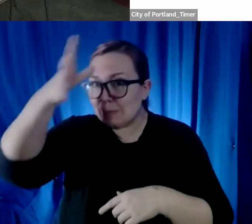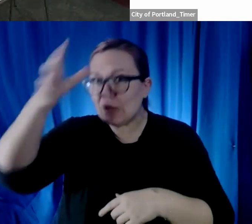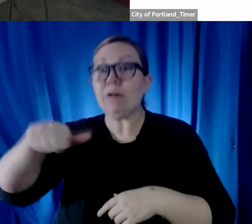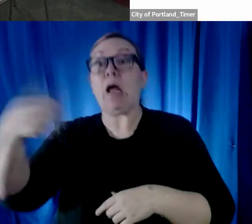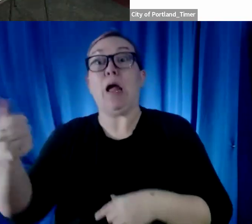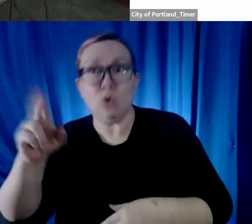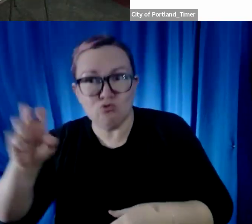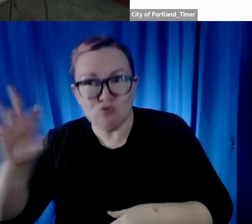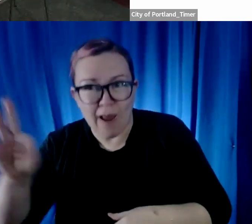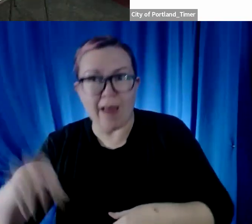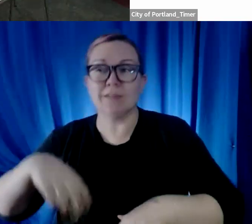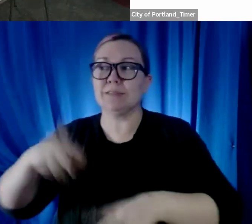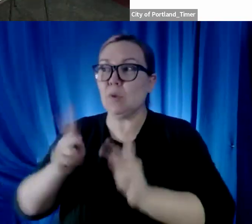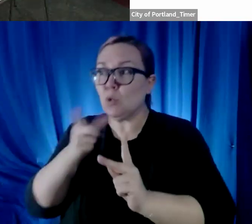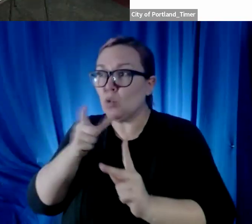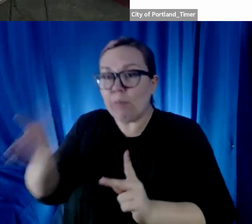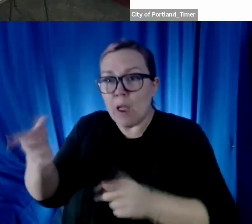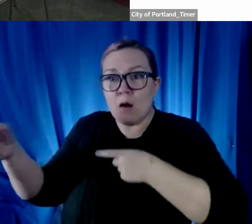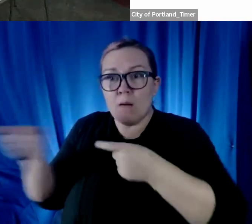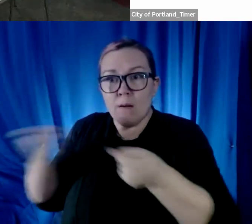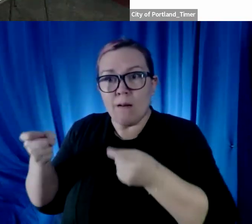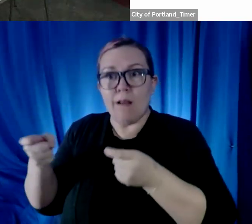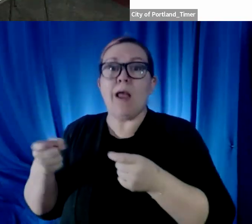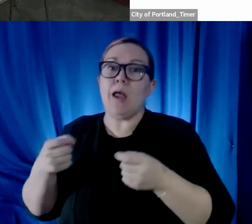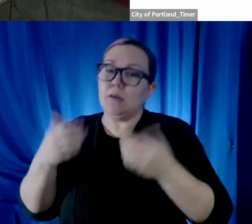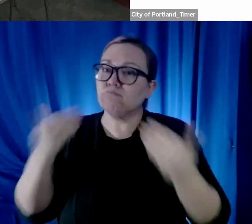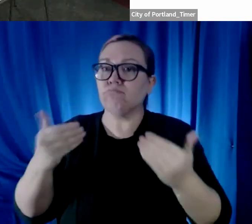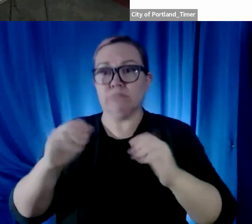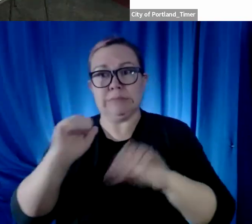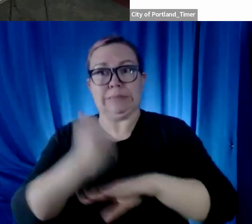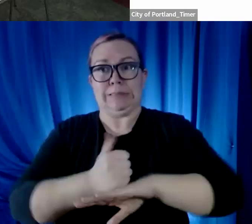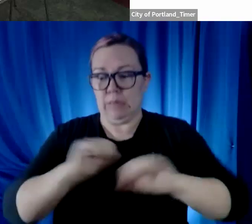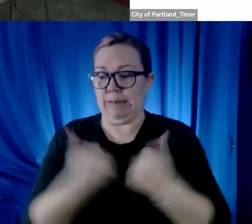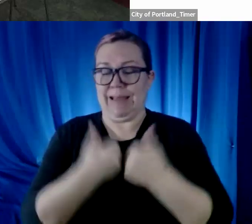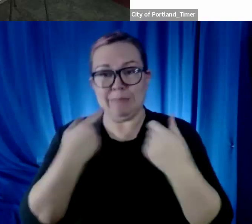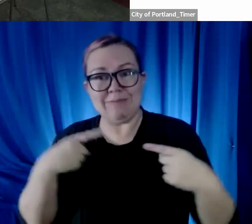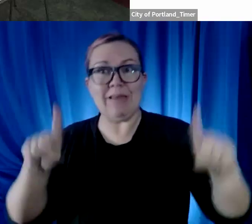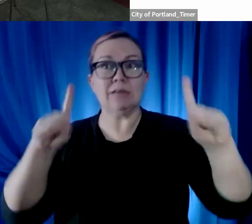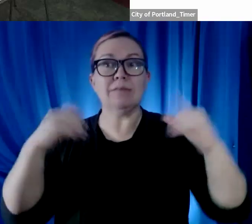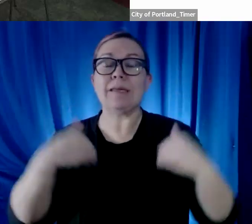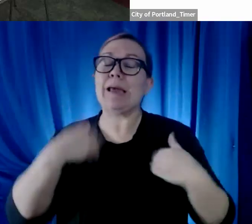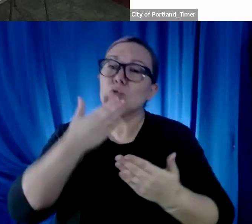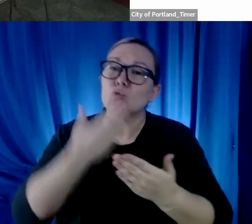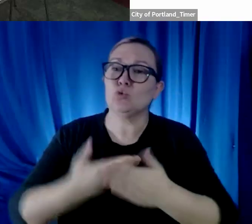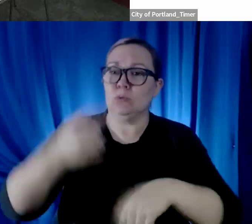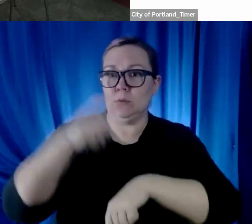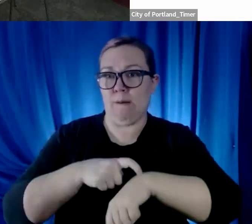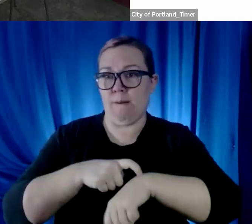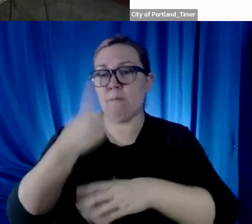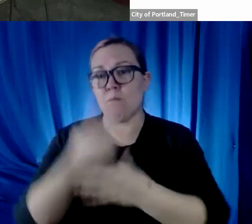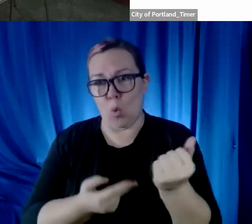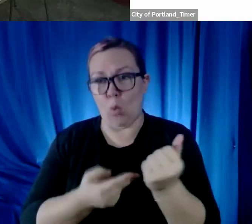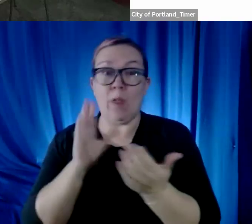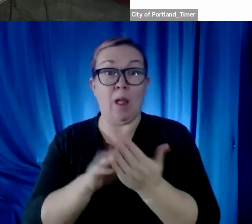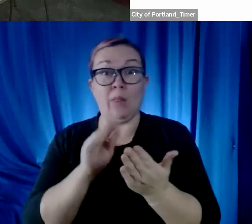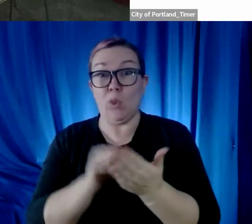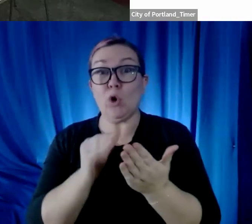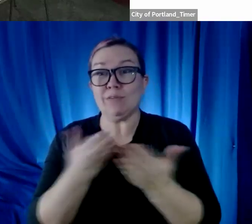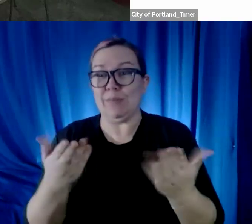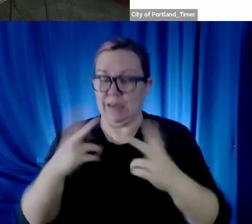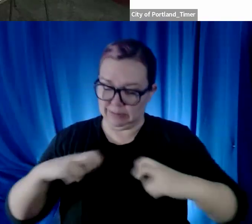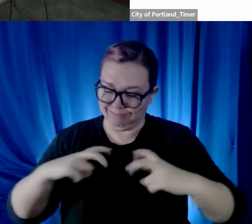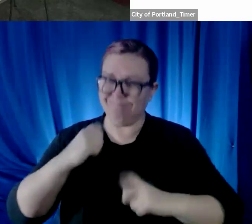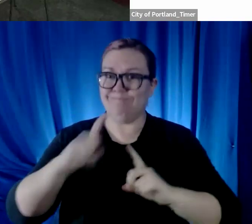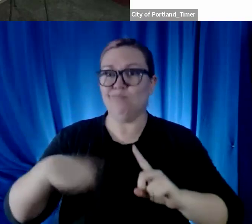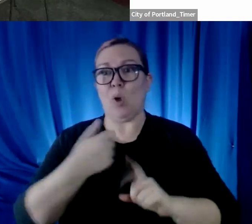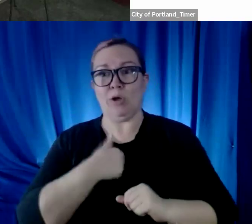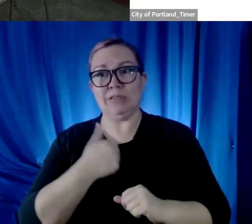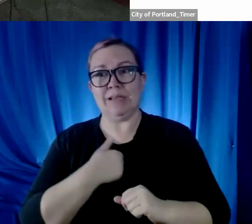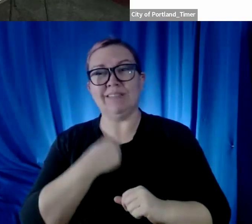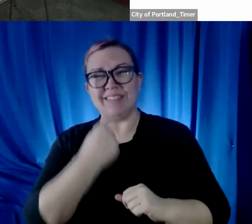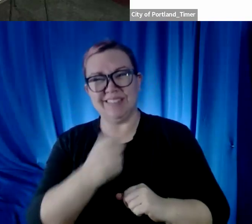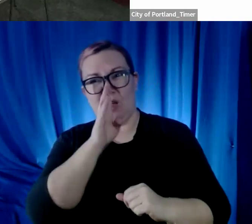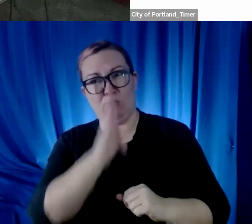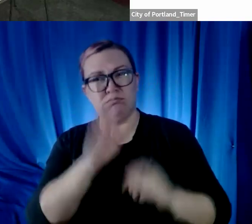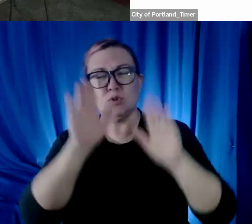People who are there and put on the games effectively and have a good time and learn stuff about yourself. And I can just tell you, they're all great kids.